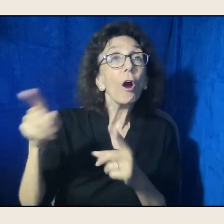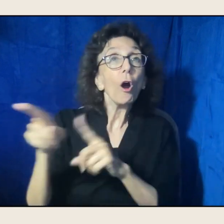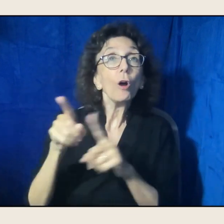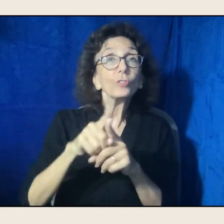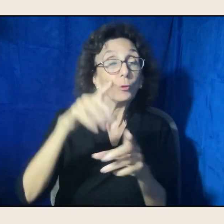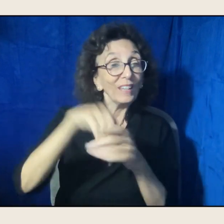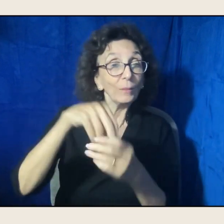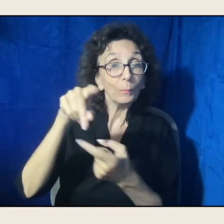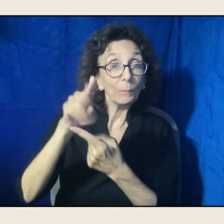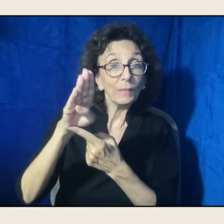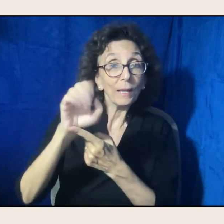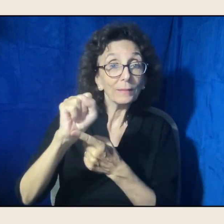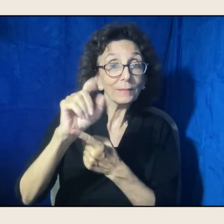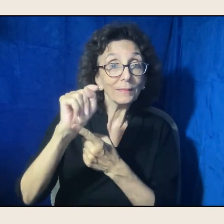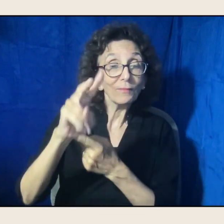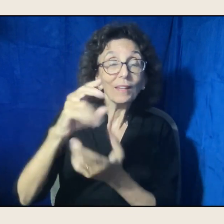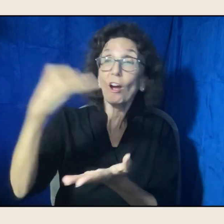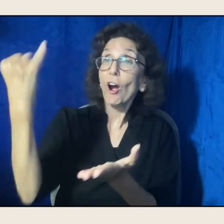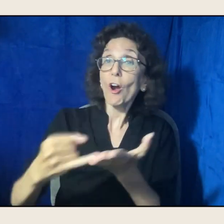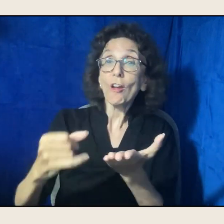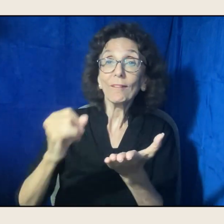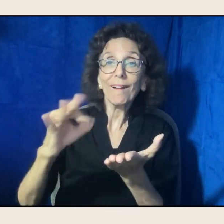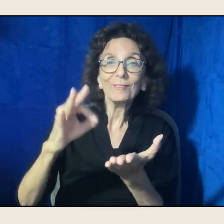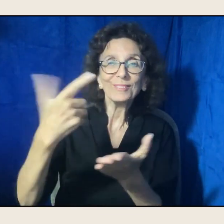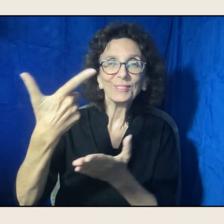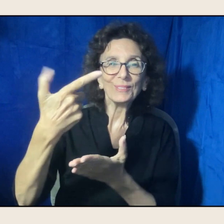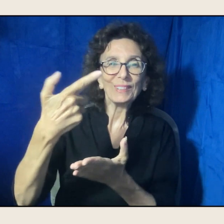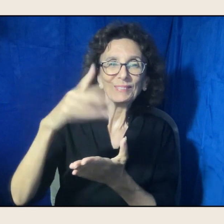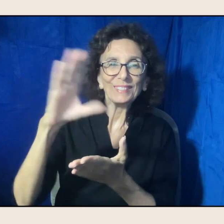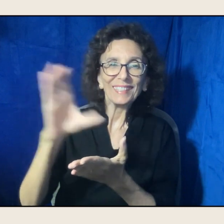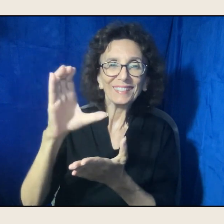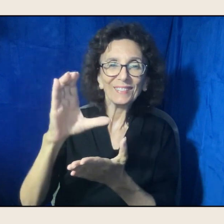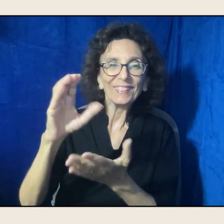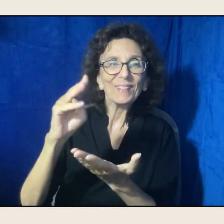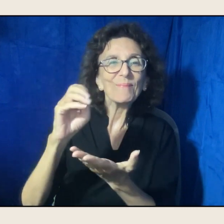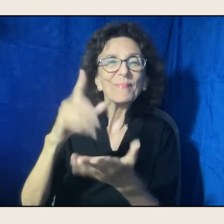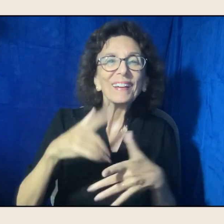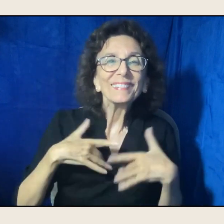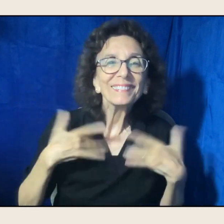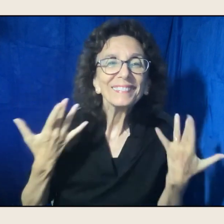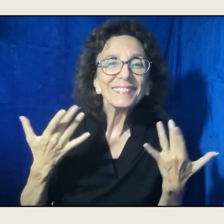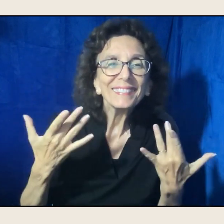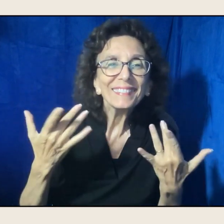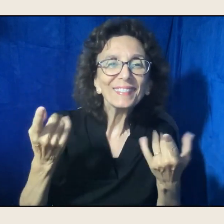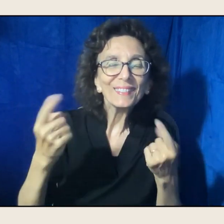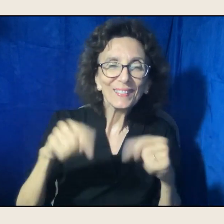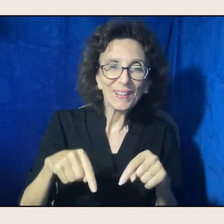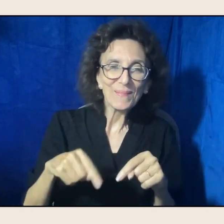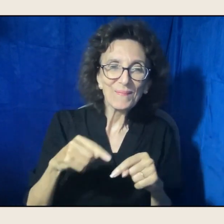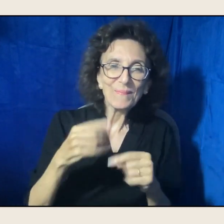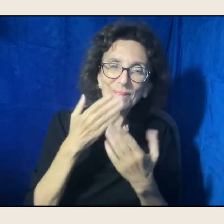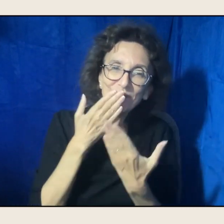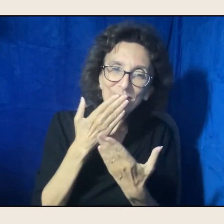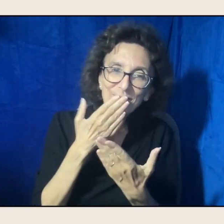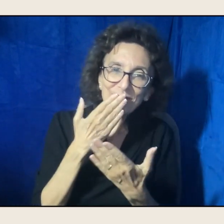"Art of the 21st Century." Mel, we are delighted that you could join us today. Thank you. You're welcome.